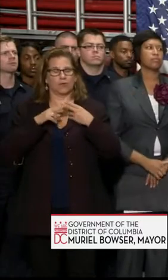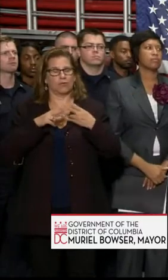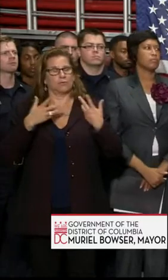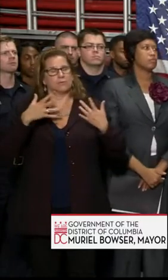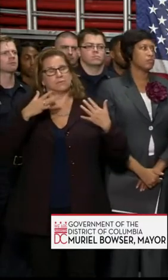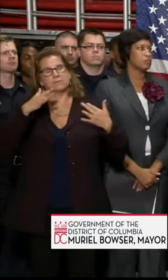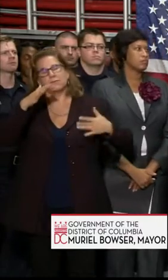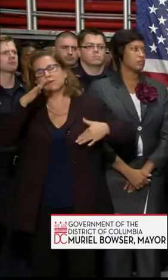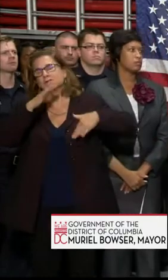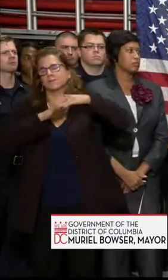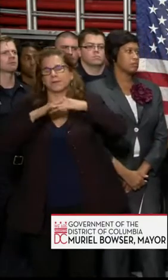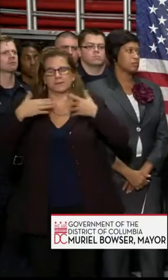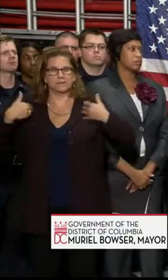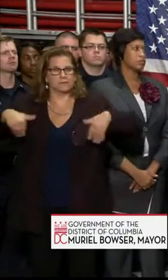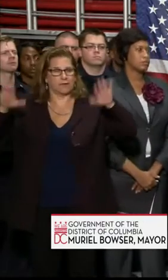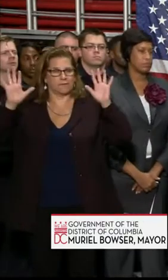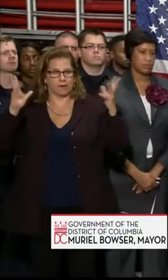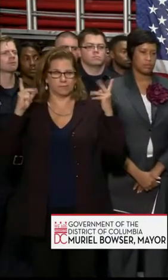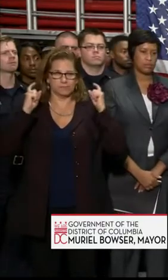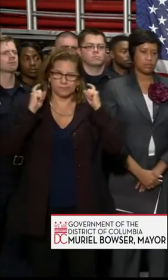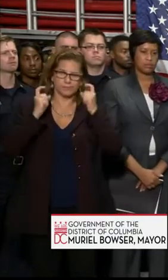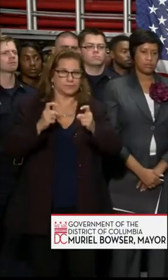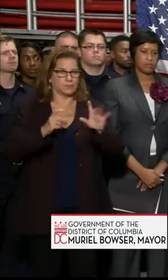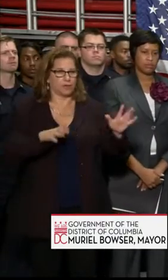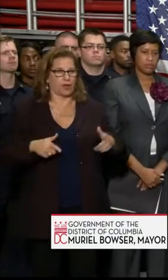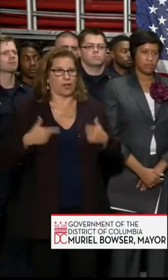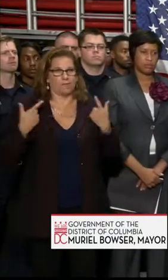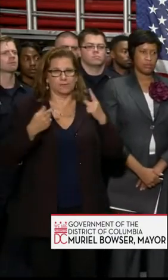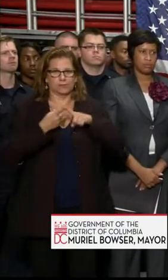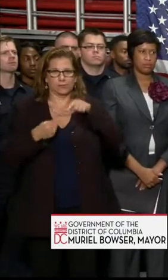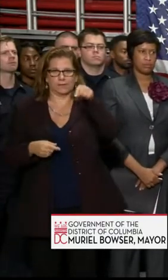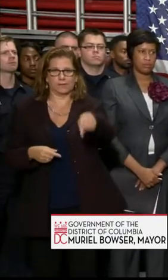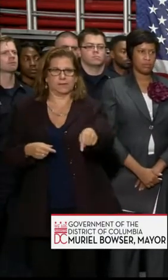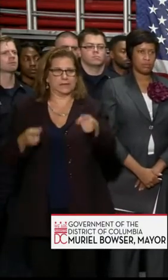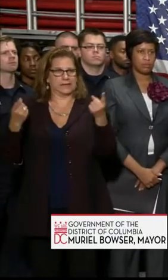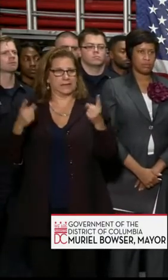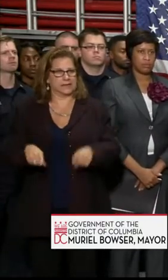9/11-RELATED ILLNESSES CONTINUE. 9/11 FOREVER MADE GOOD-BYES AT